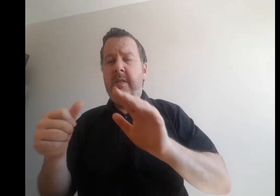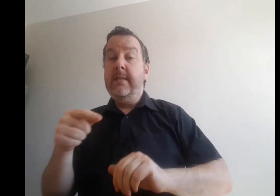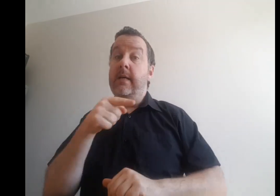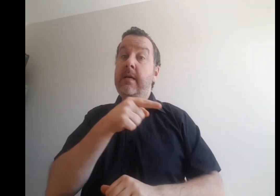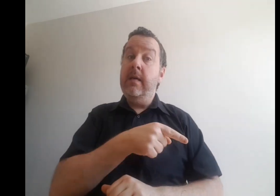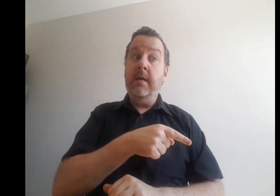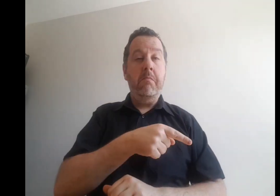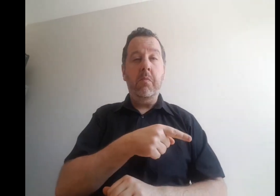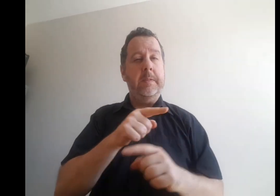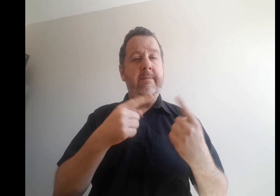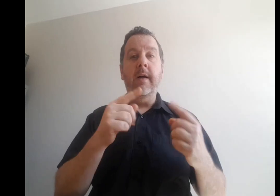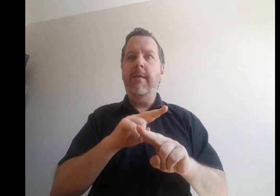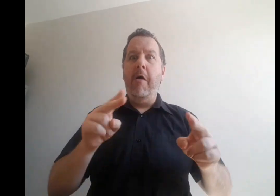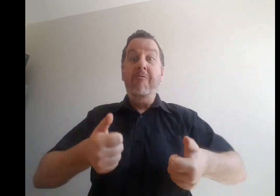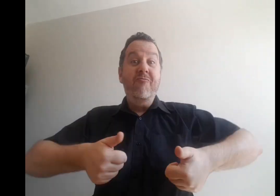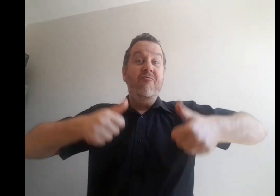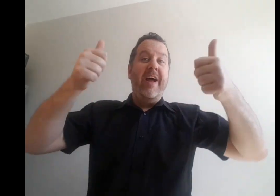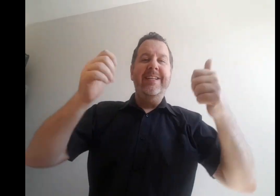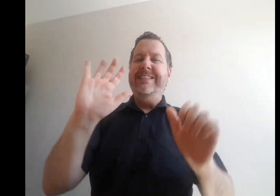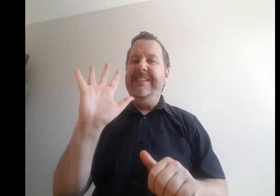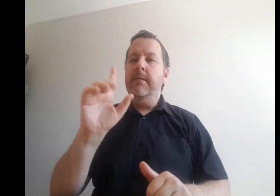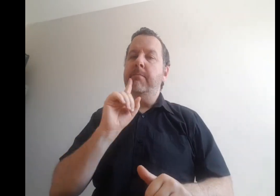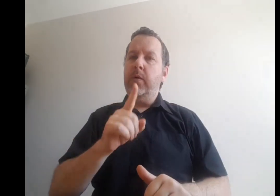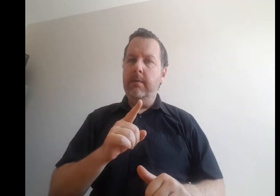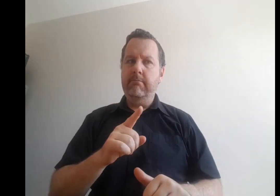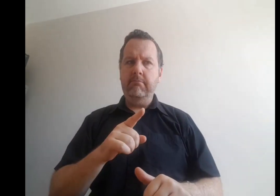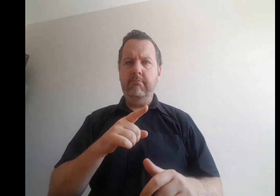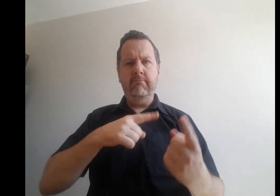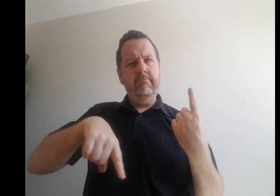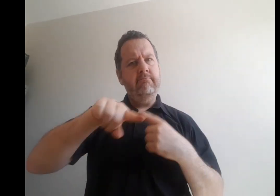but he became a very trusted messenger in the workhouse;